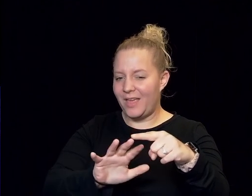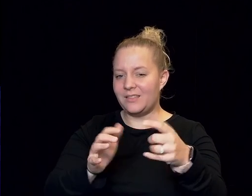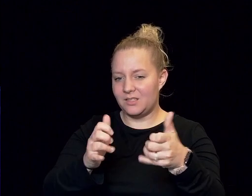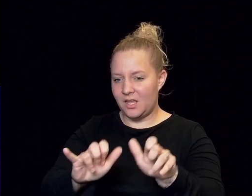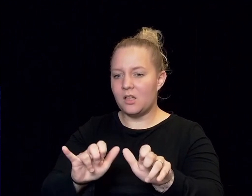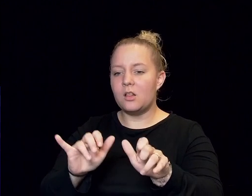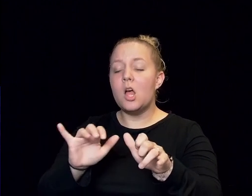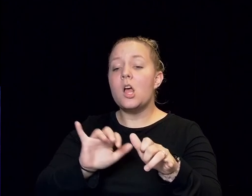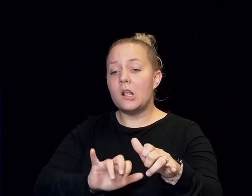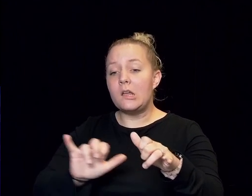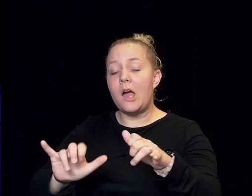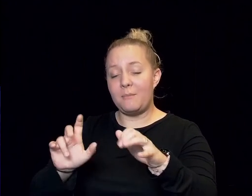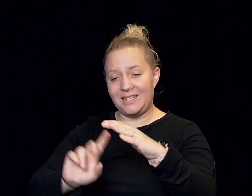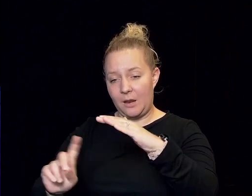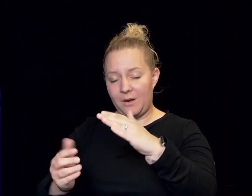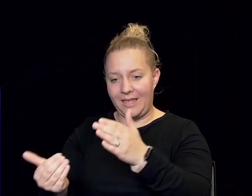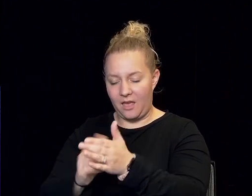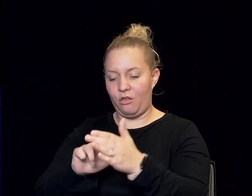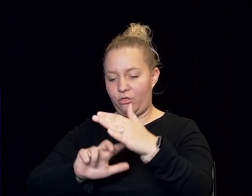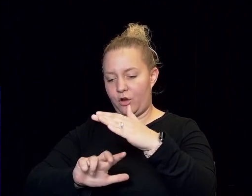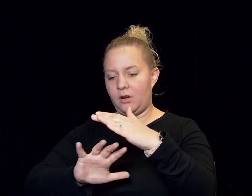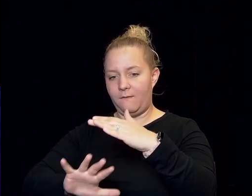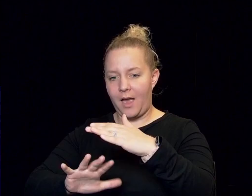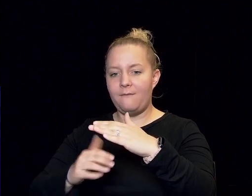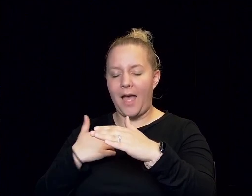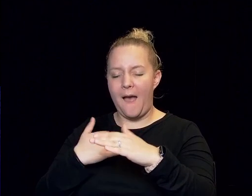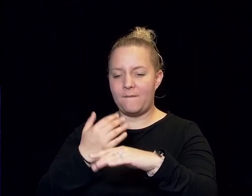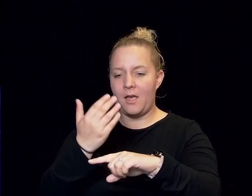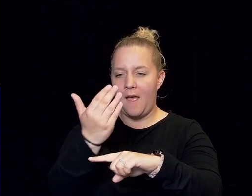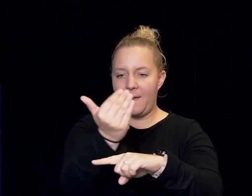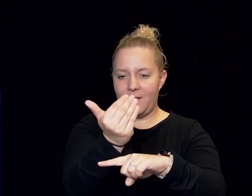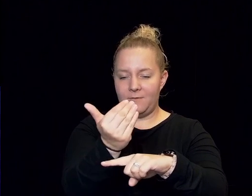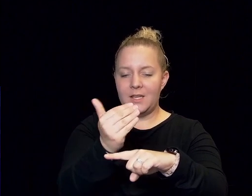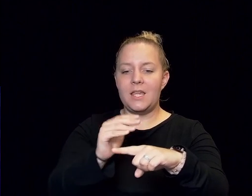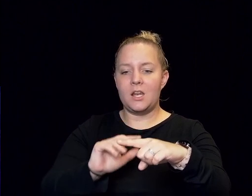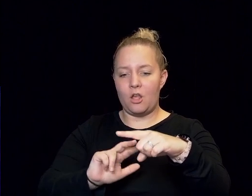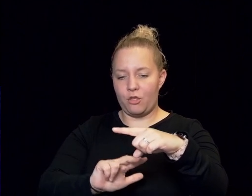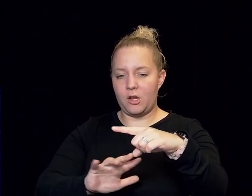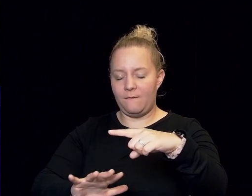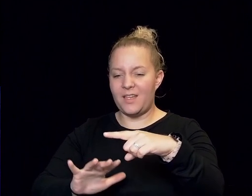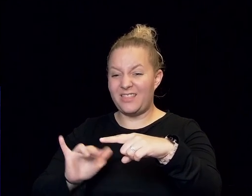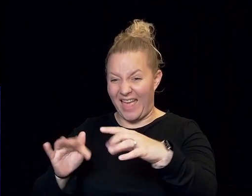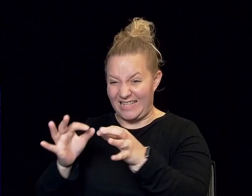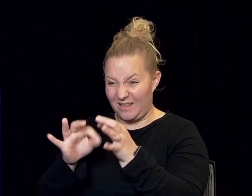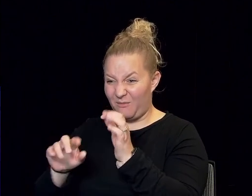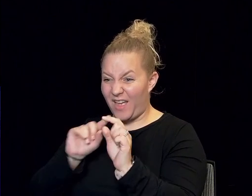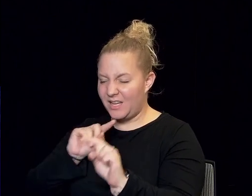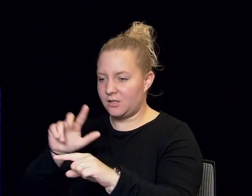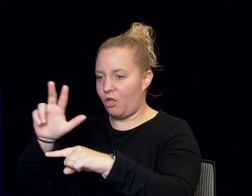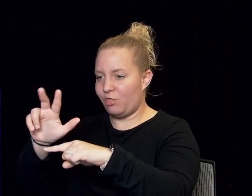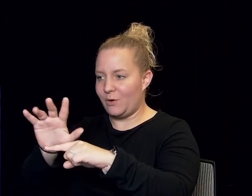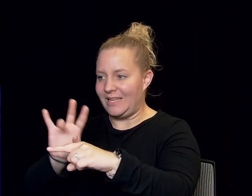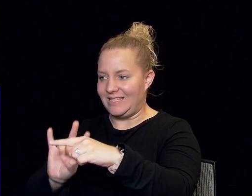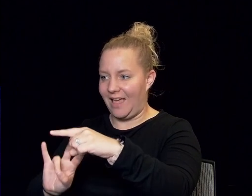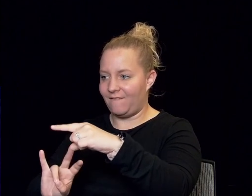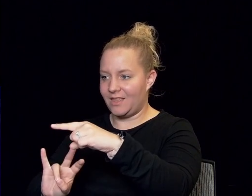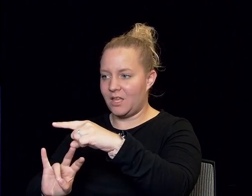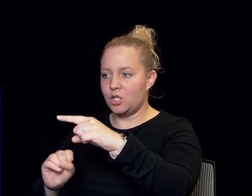again of 35. I got 15/35. That simplified answer is 3/7. All right, so I want you